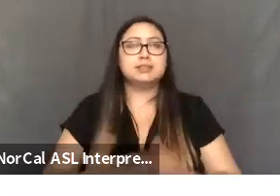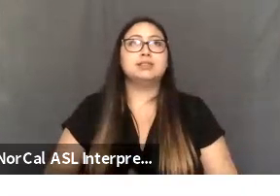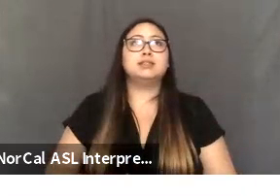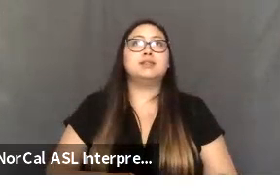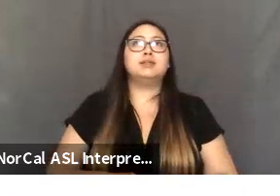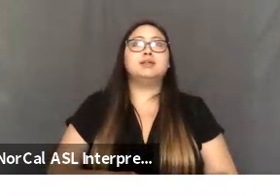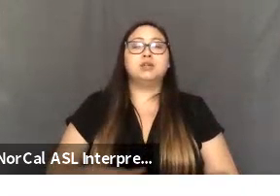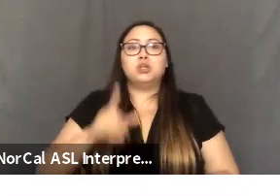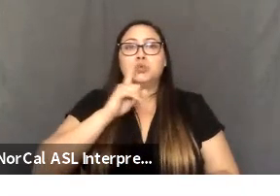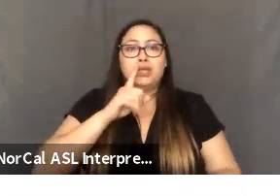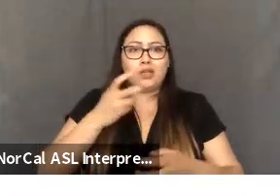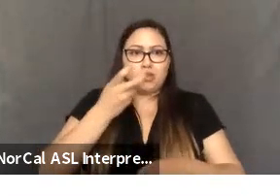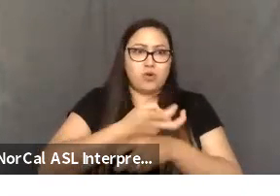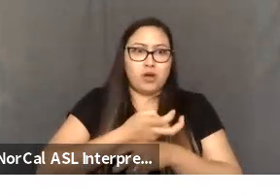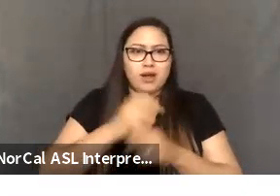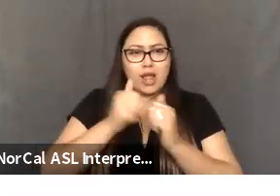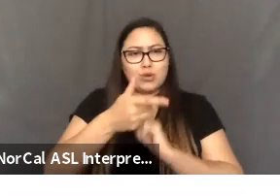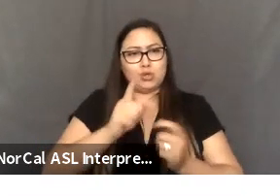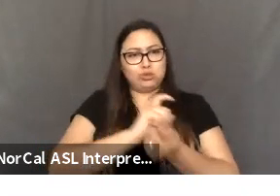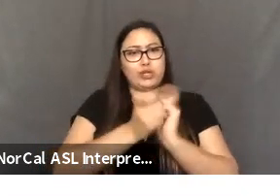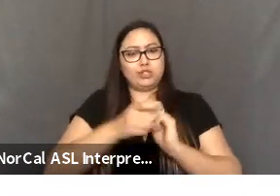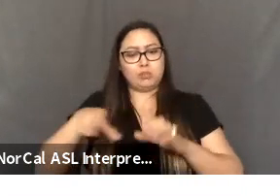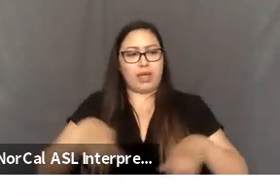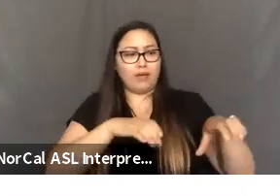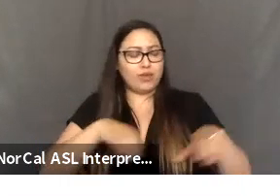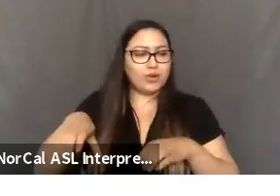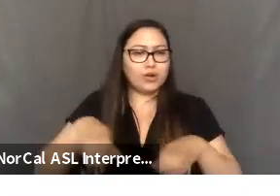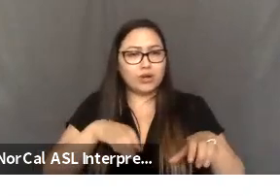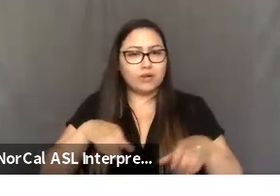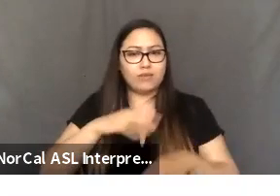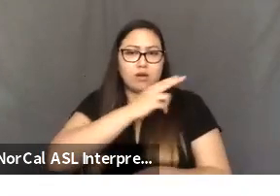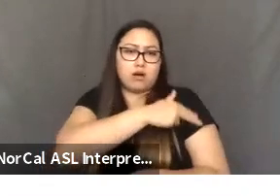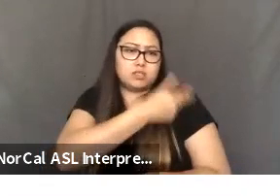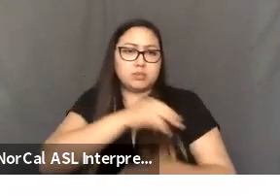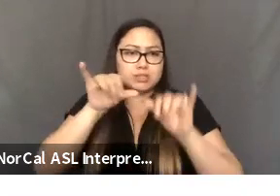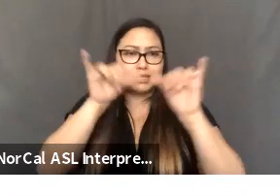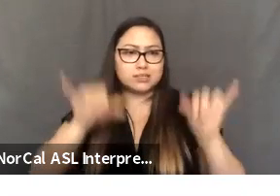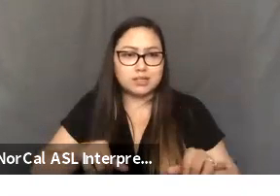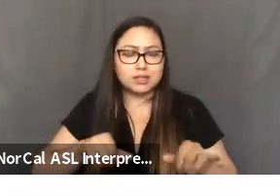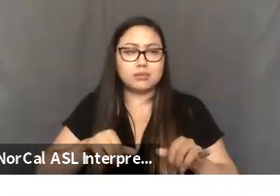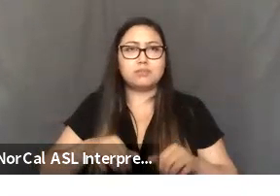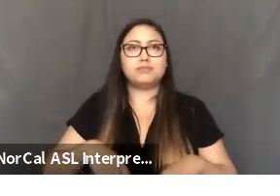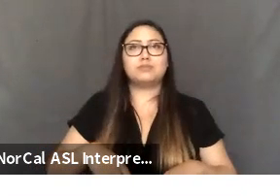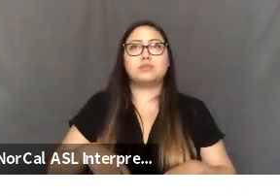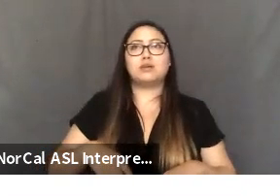difficult. How do you change the behavior of a hospital system of a healthcare organization when